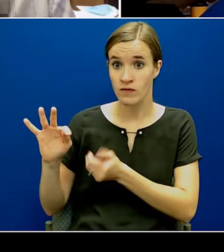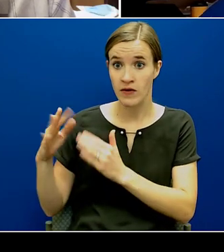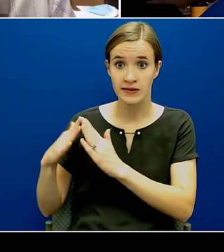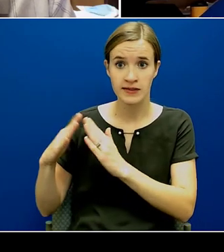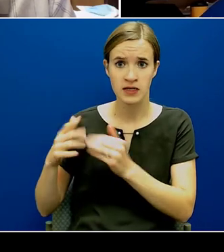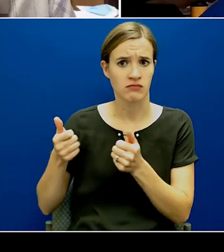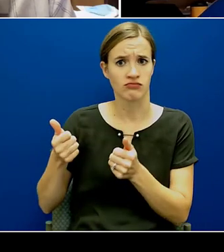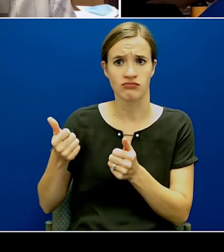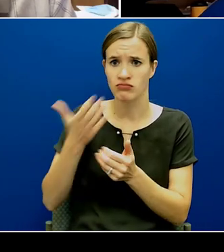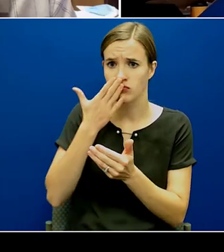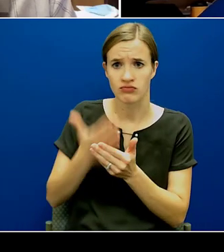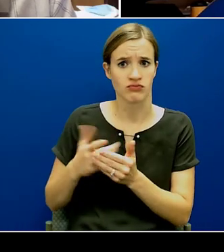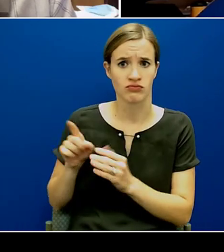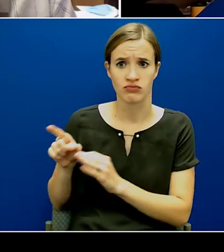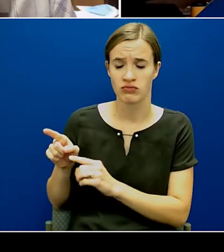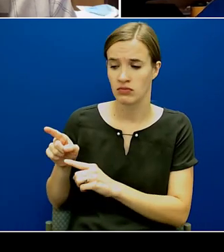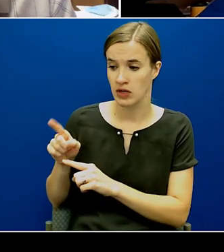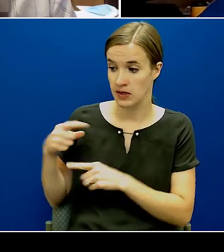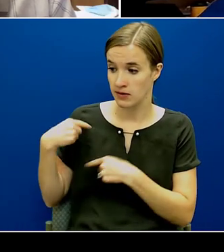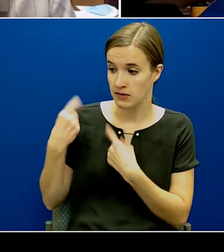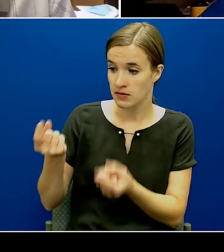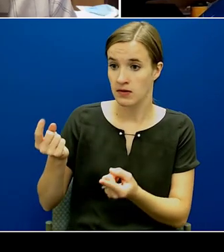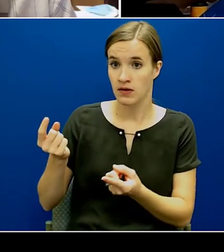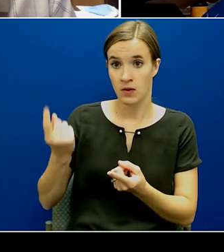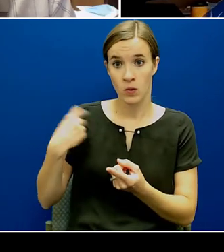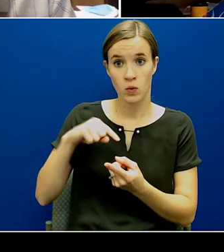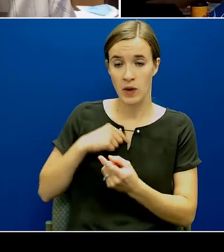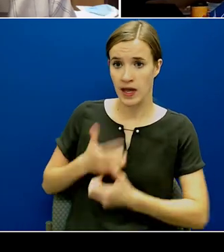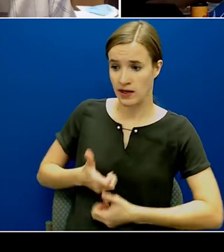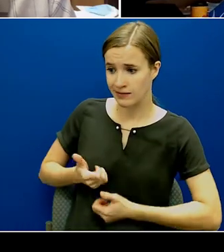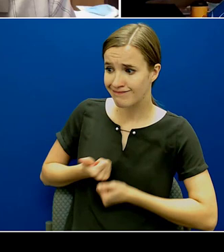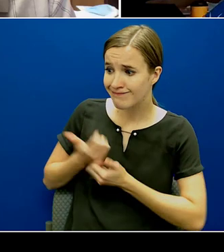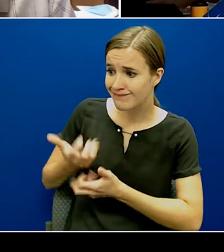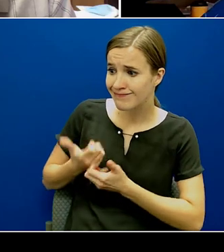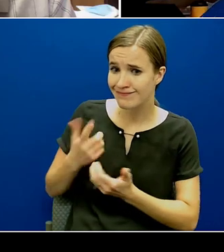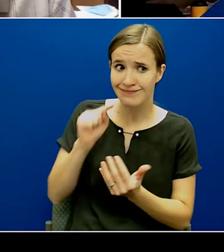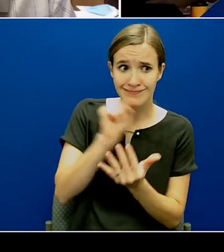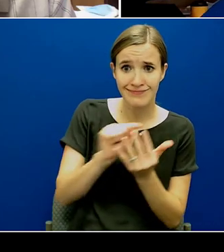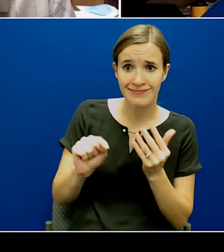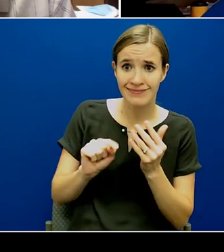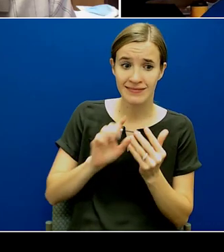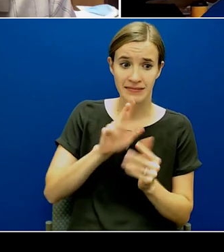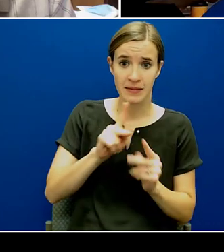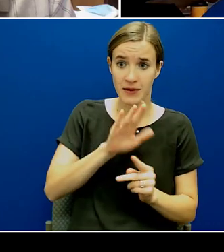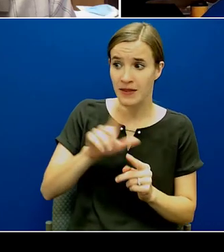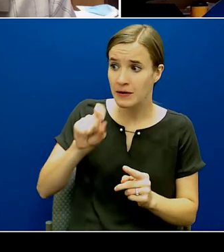of starting an MPO. And that will help